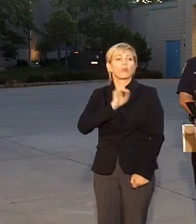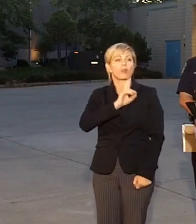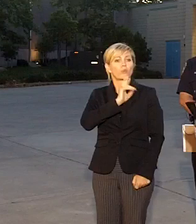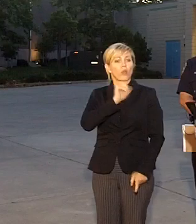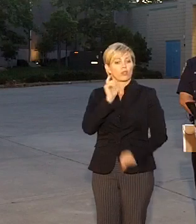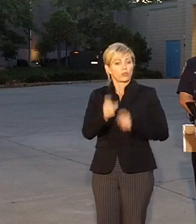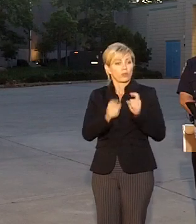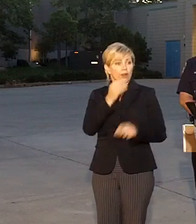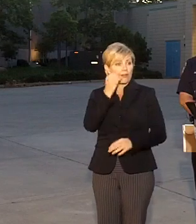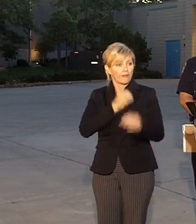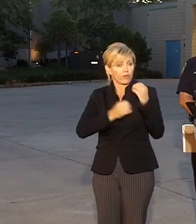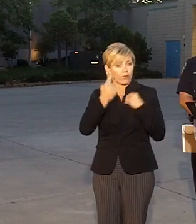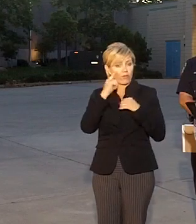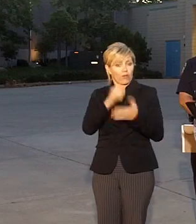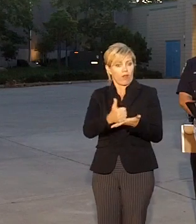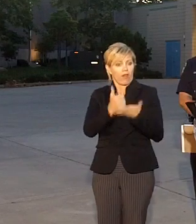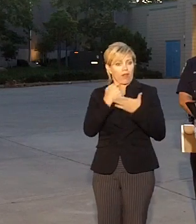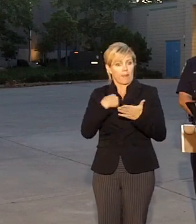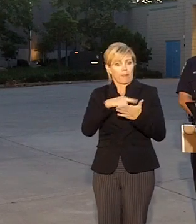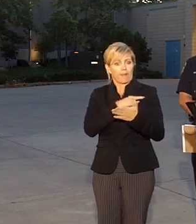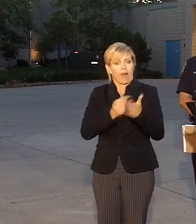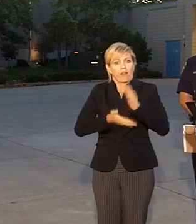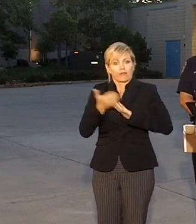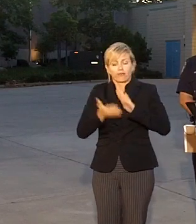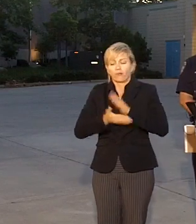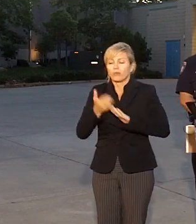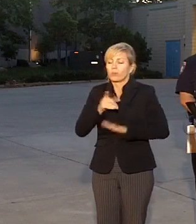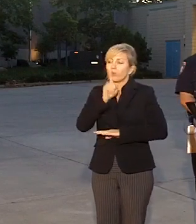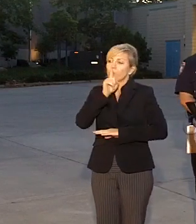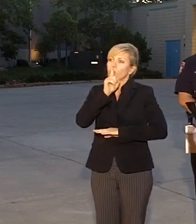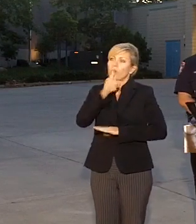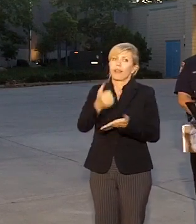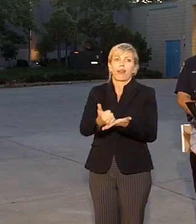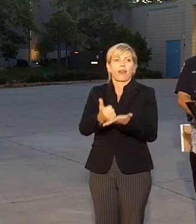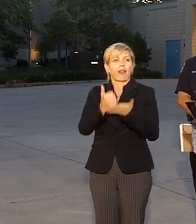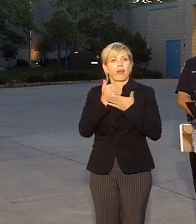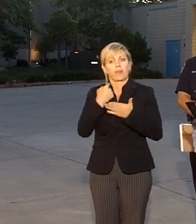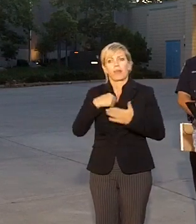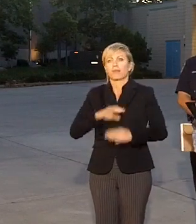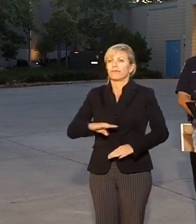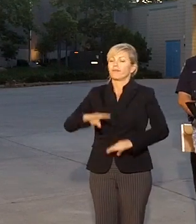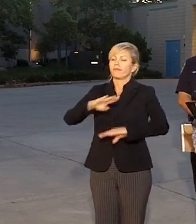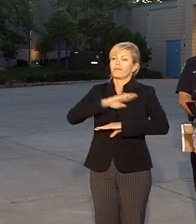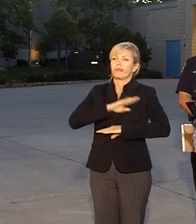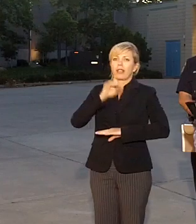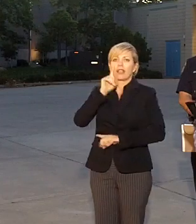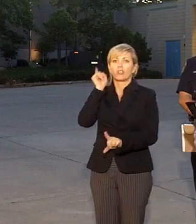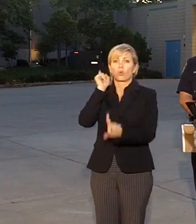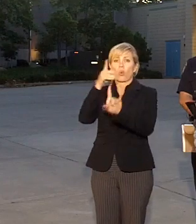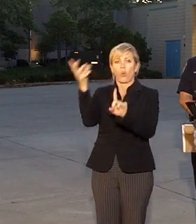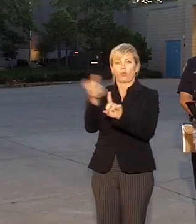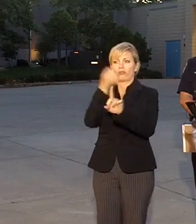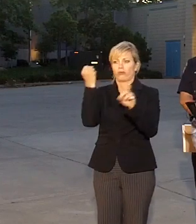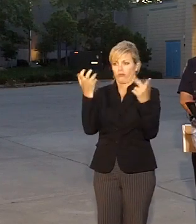in trying to make everything as satisfactory as possible we need to thank them also but today we